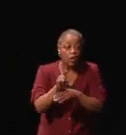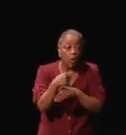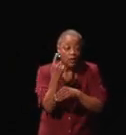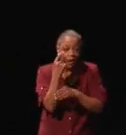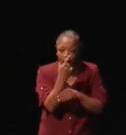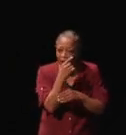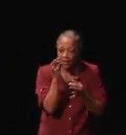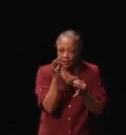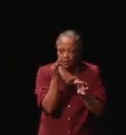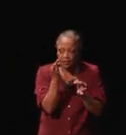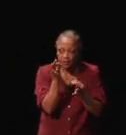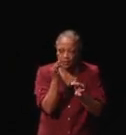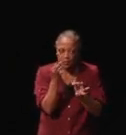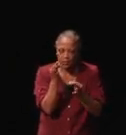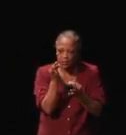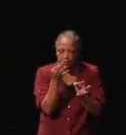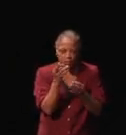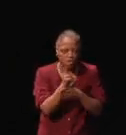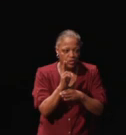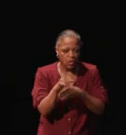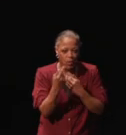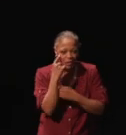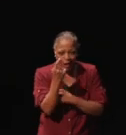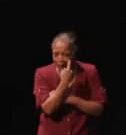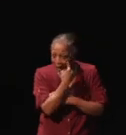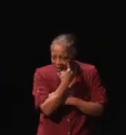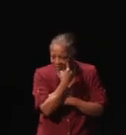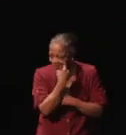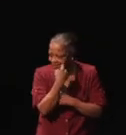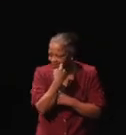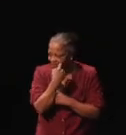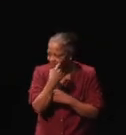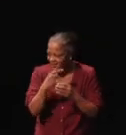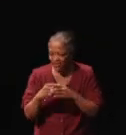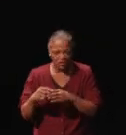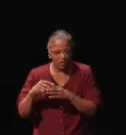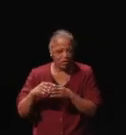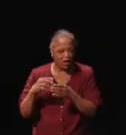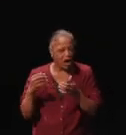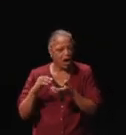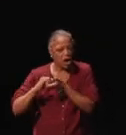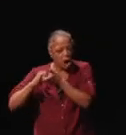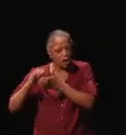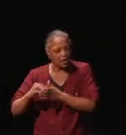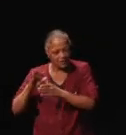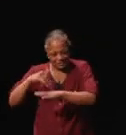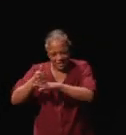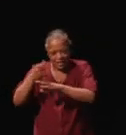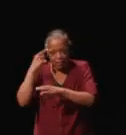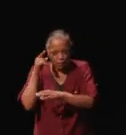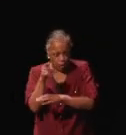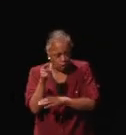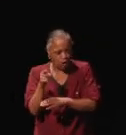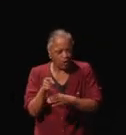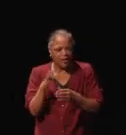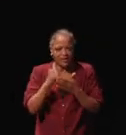will support it when my friend and colleague Bill Donegan's setup from special effect.